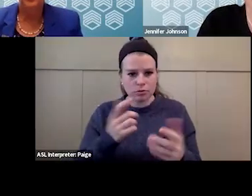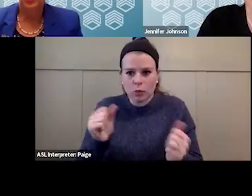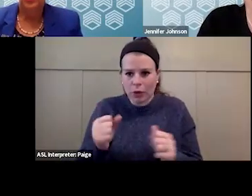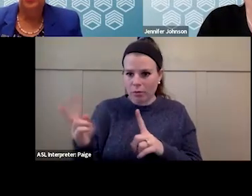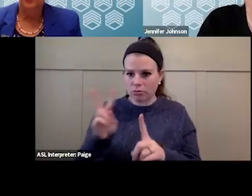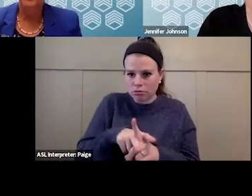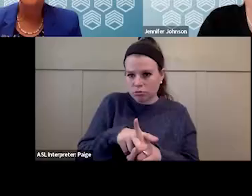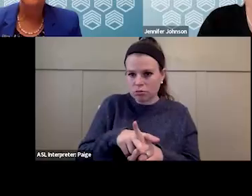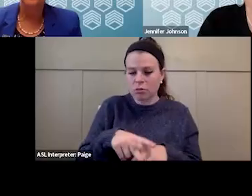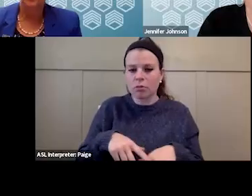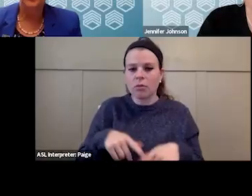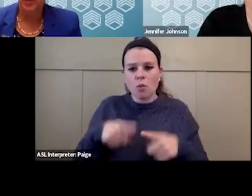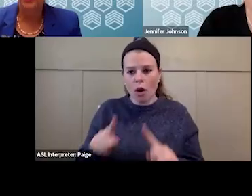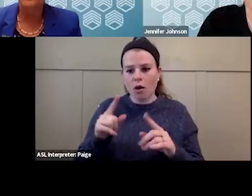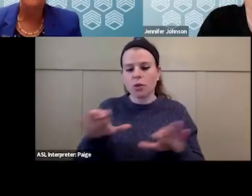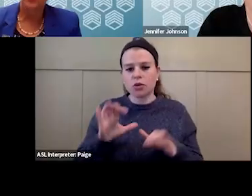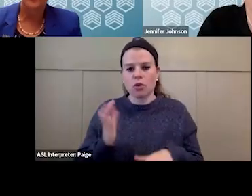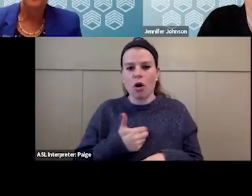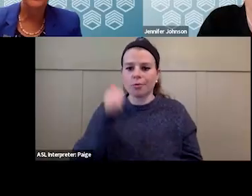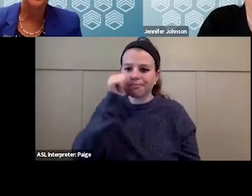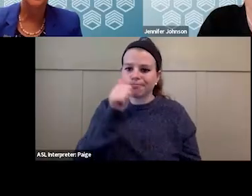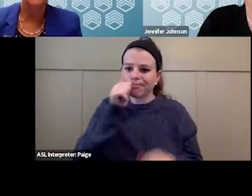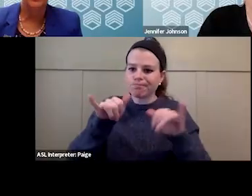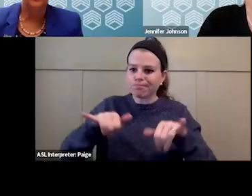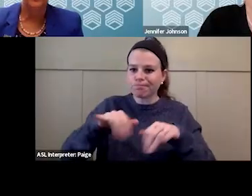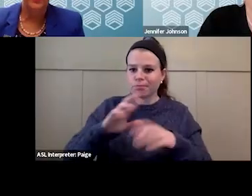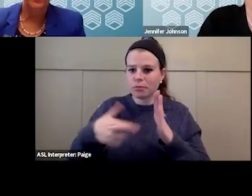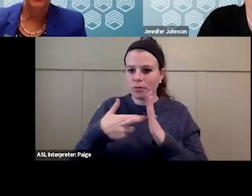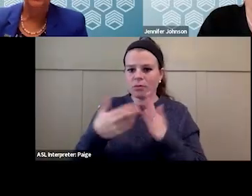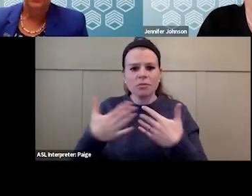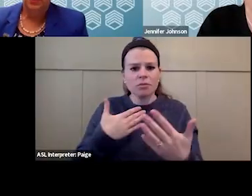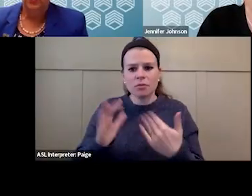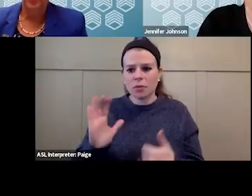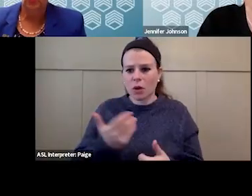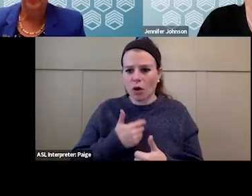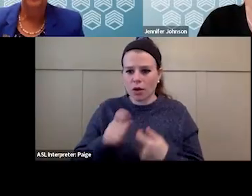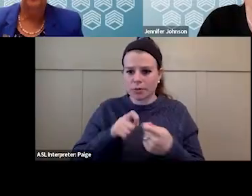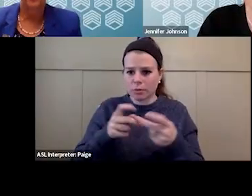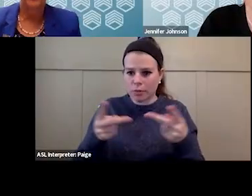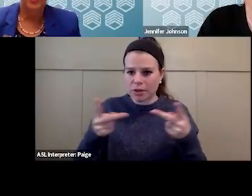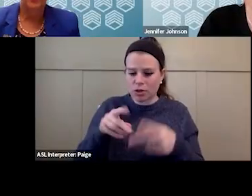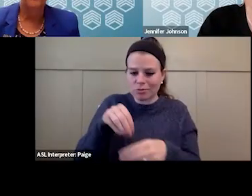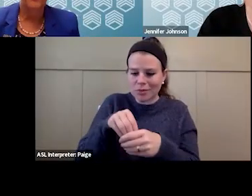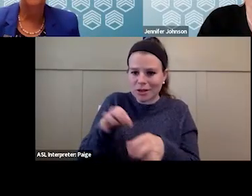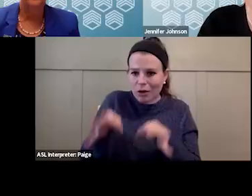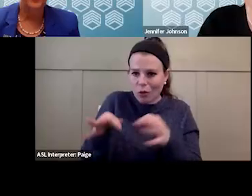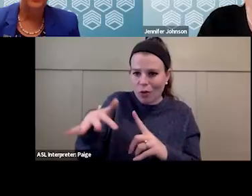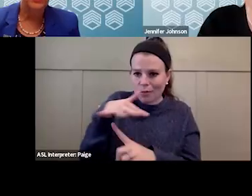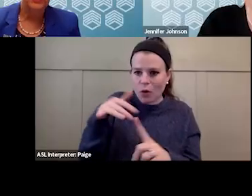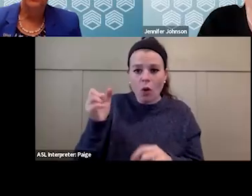do, um, our daily roles, regardless of our position, uh, within, uh, the court or, um, medical field.